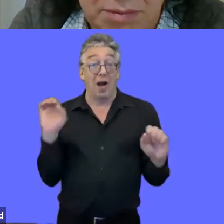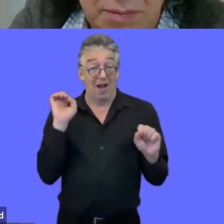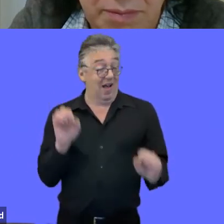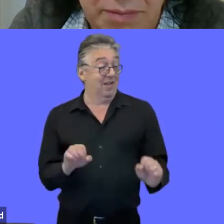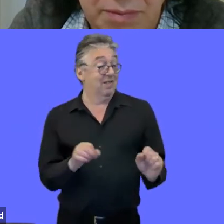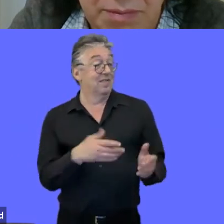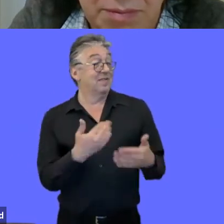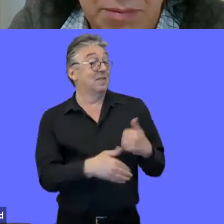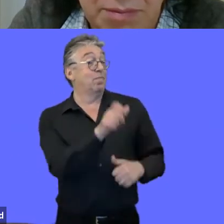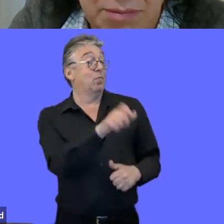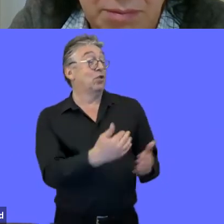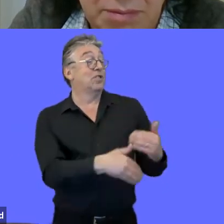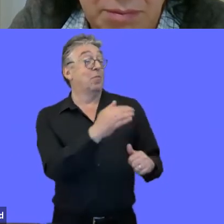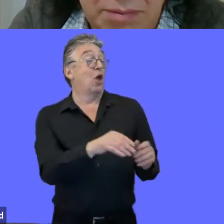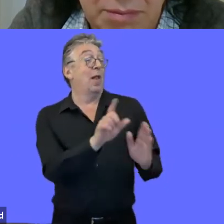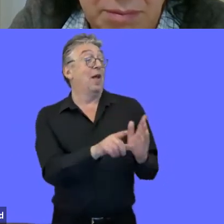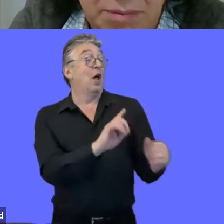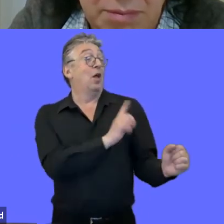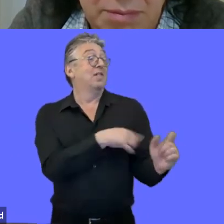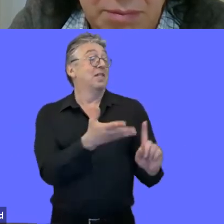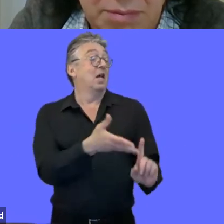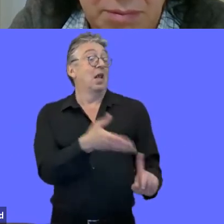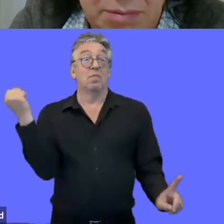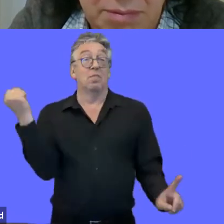It had introduced a limited form of support for decision-making